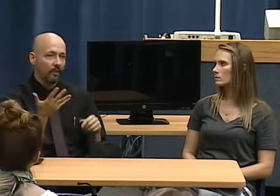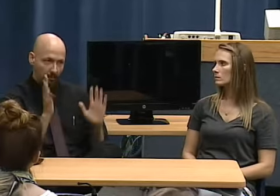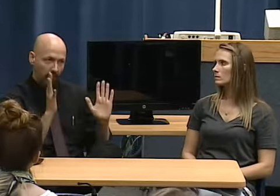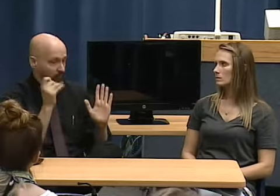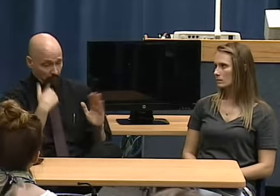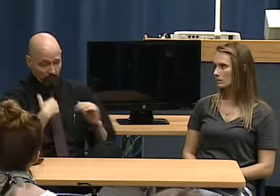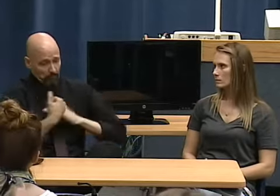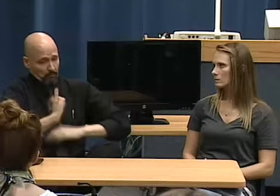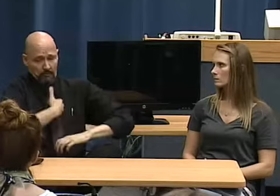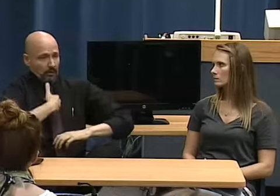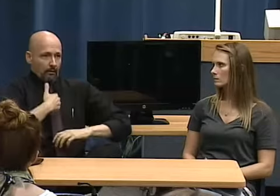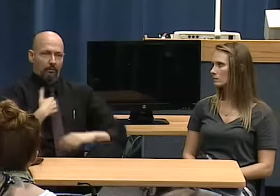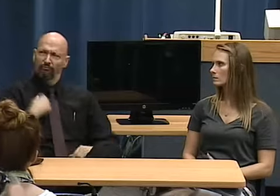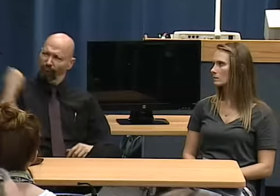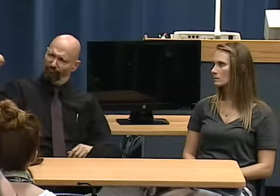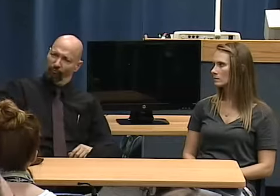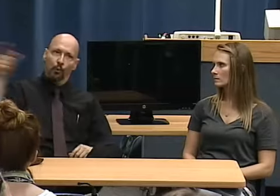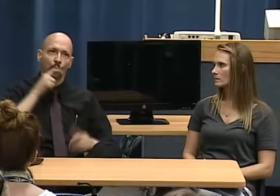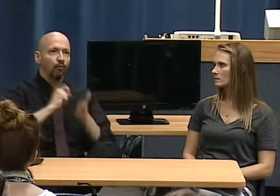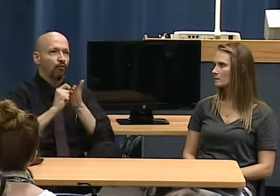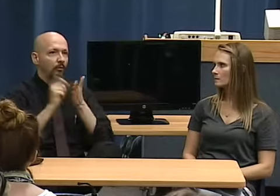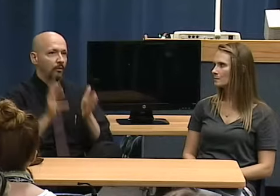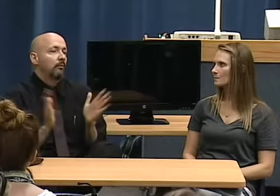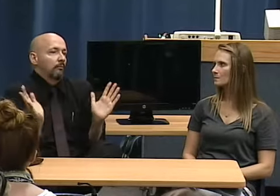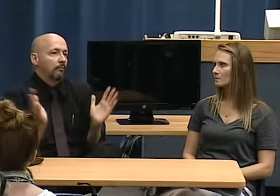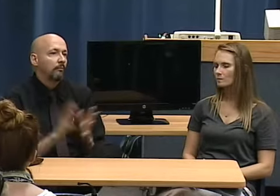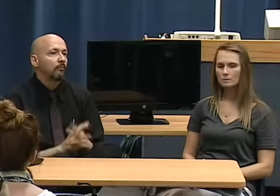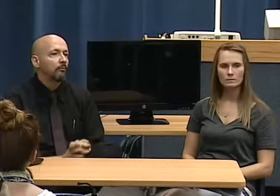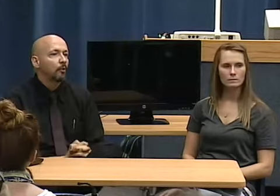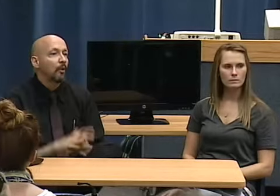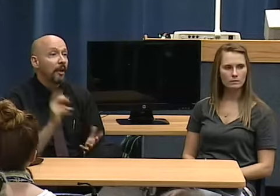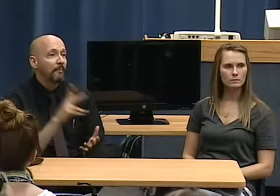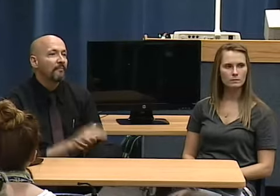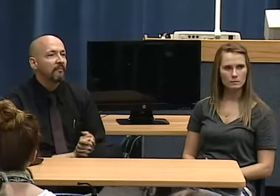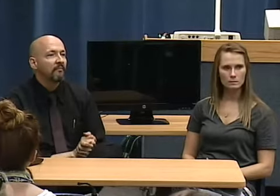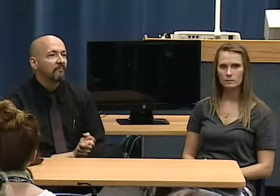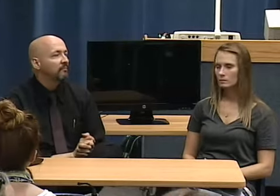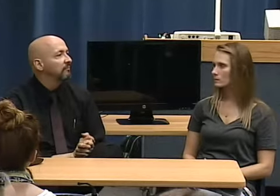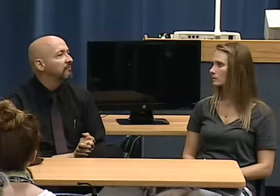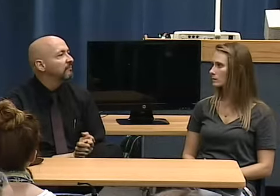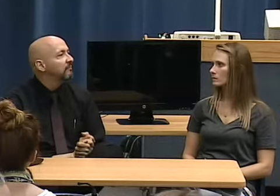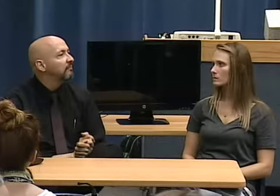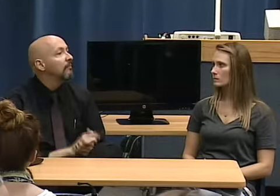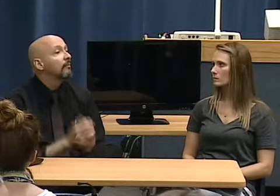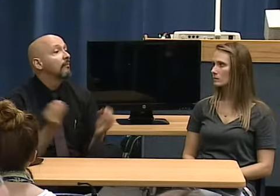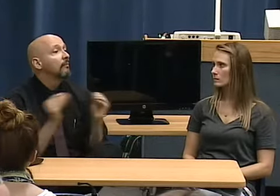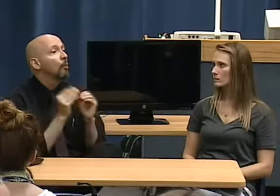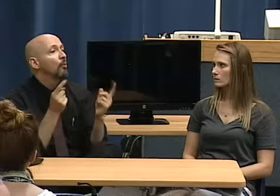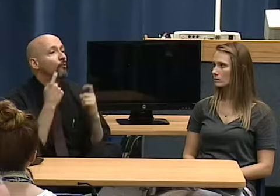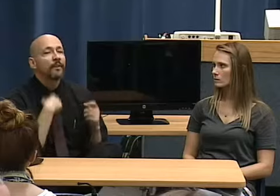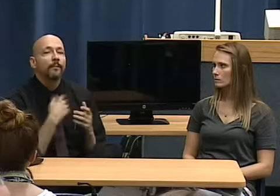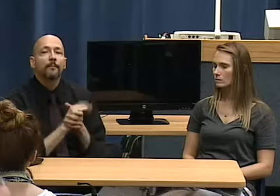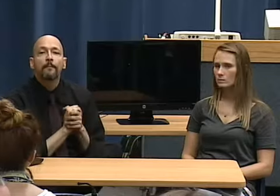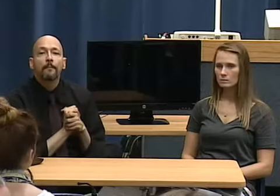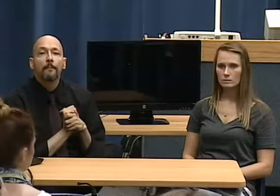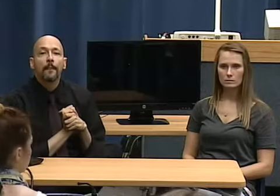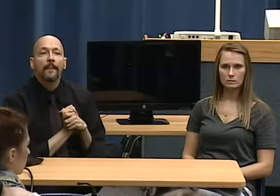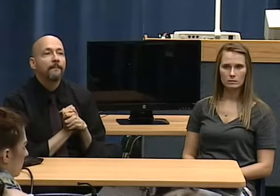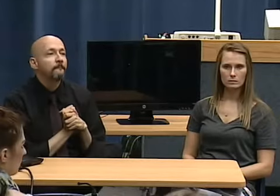I don't mind. (out of frame)... who? The author. OK More questions?